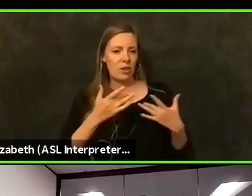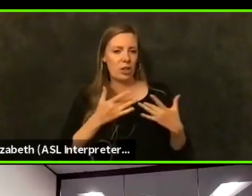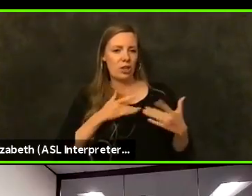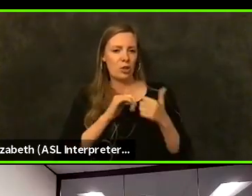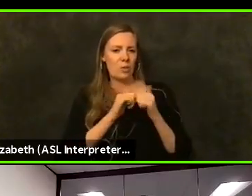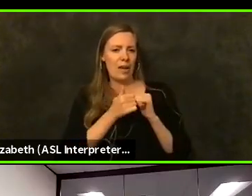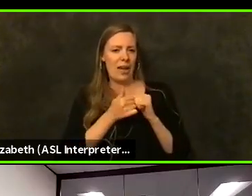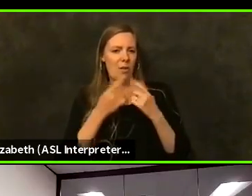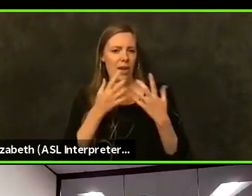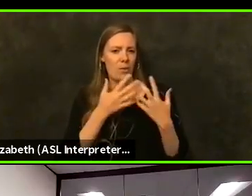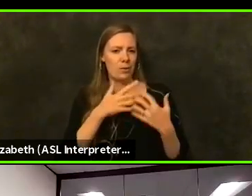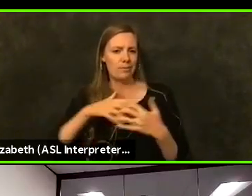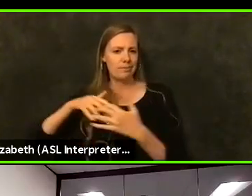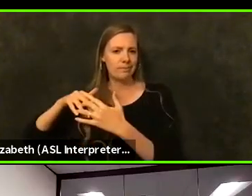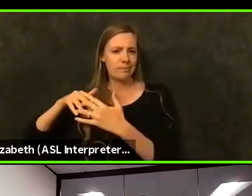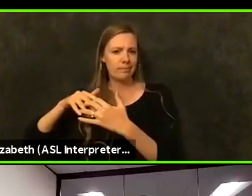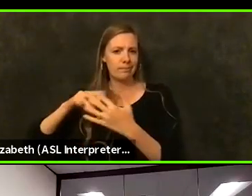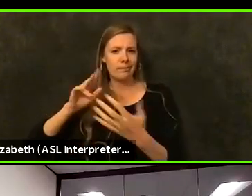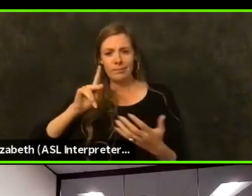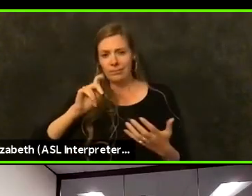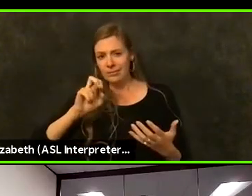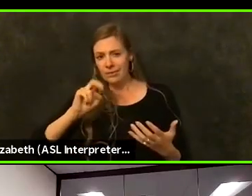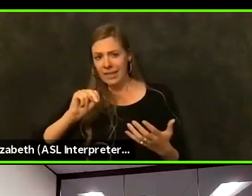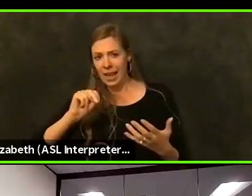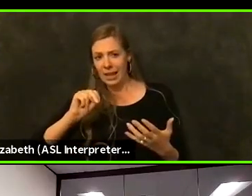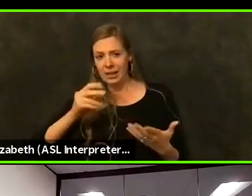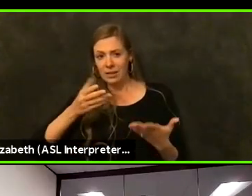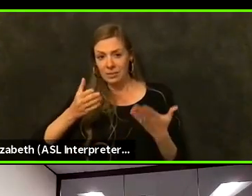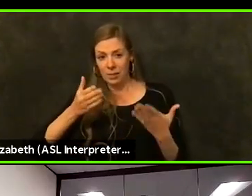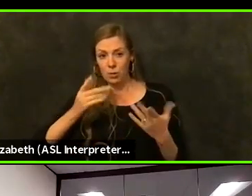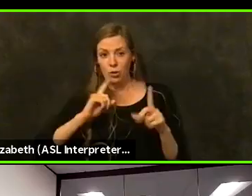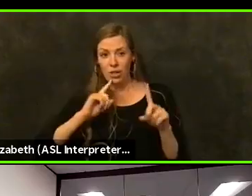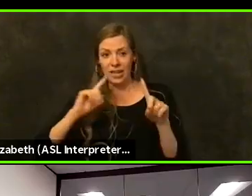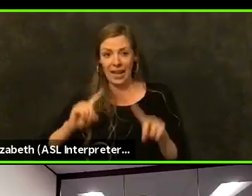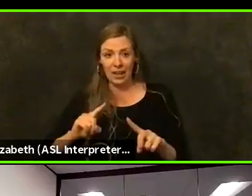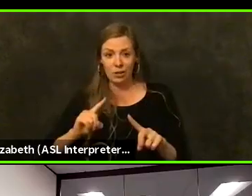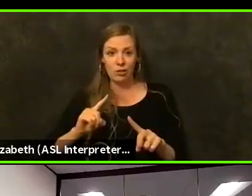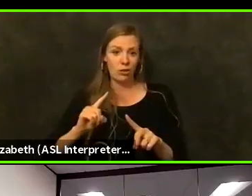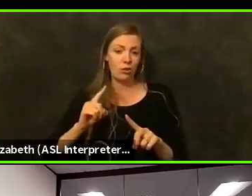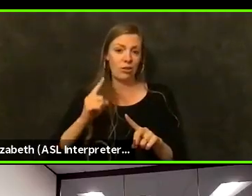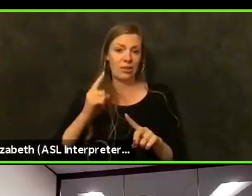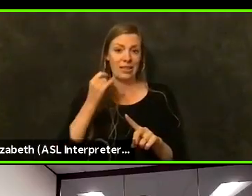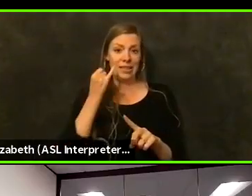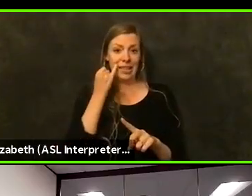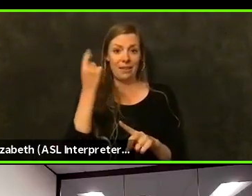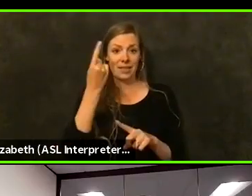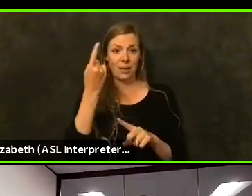going to work can maybe you could answer if somebody has made an appointment